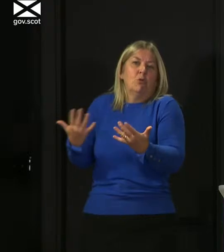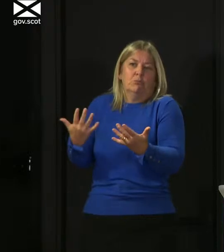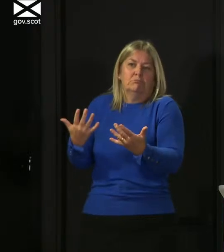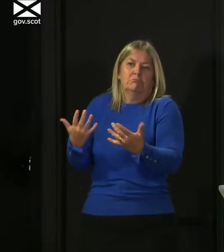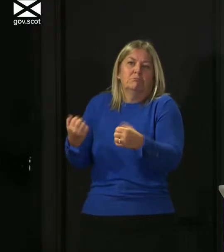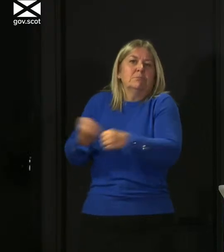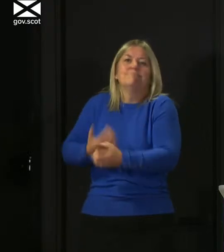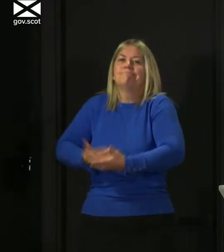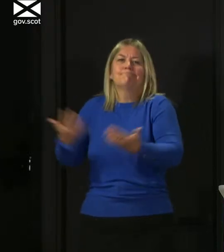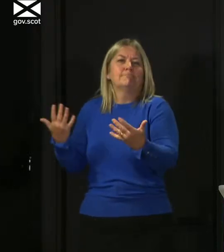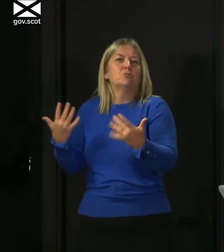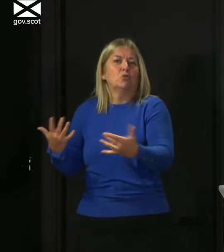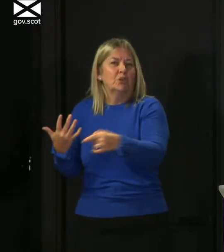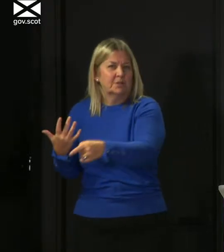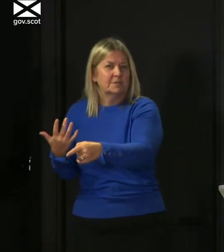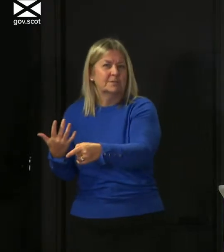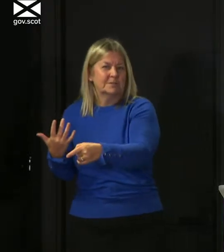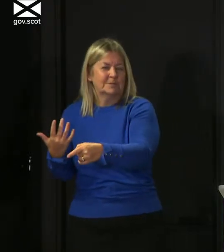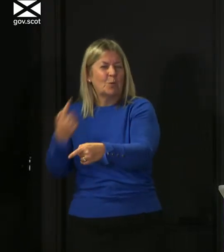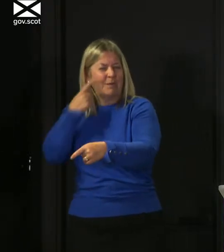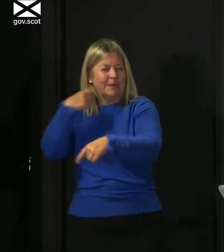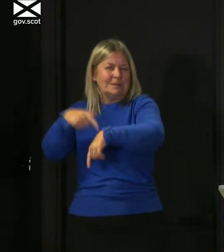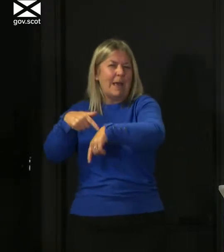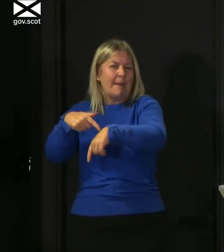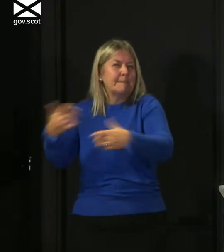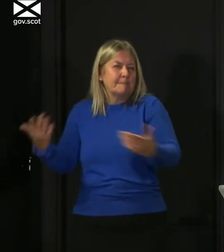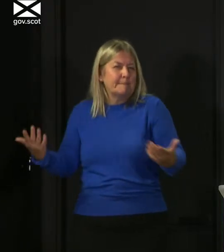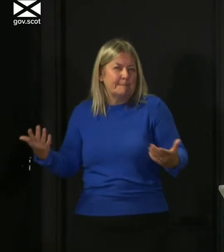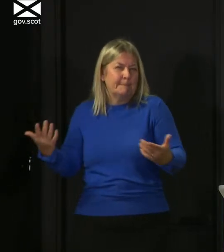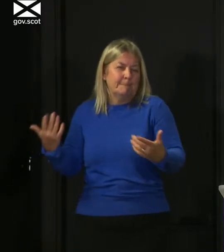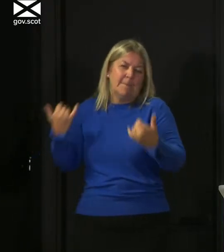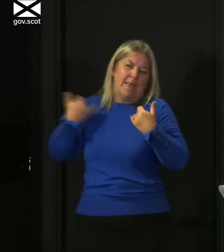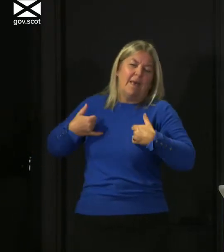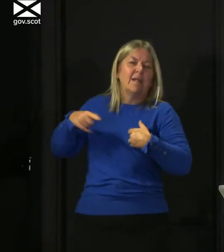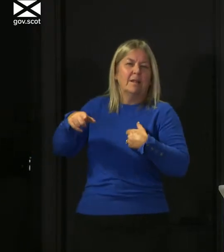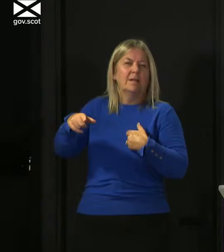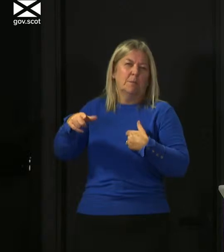in mind in terms of the timing of some of this and any decisions she may arrive at.